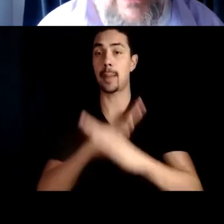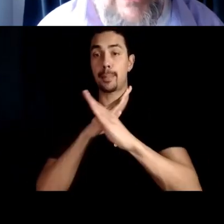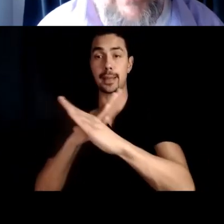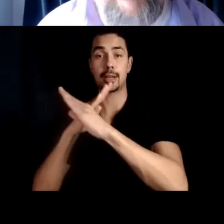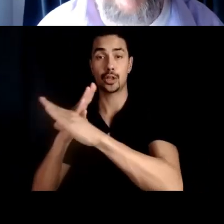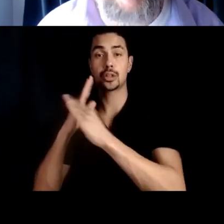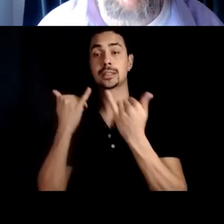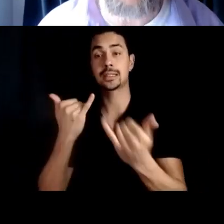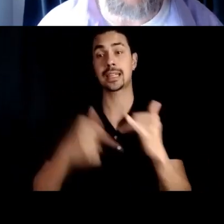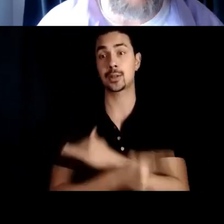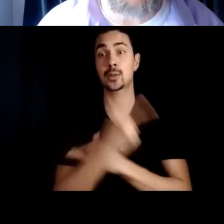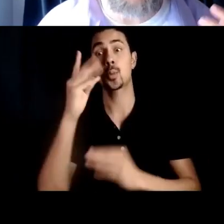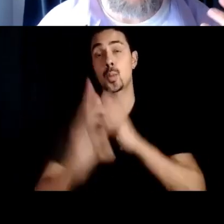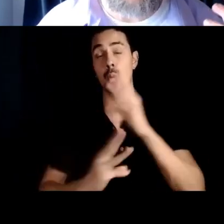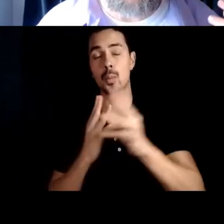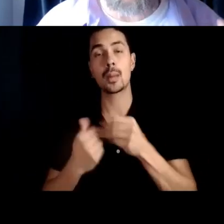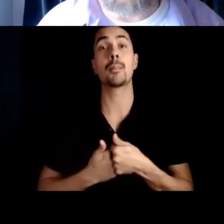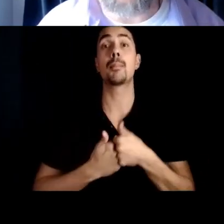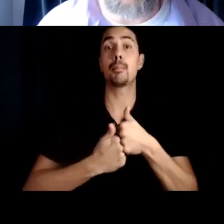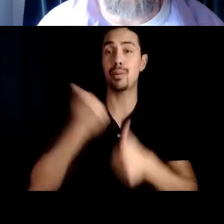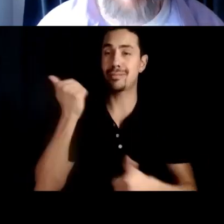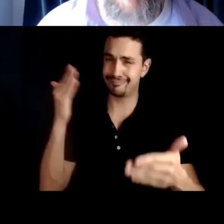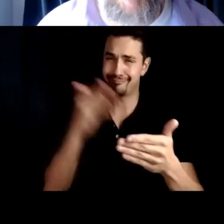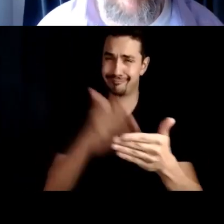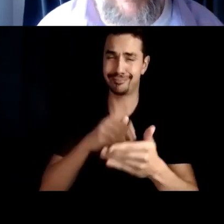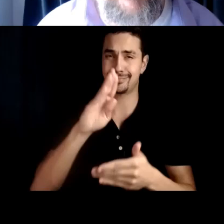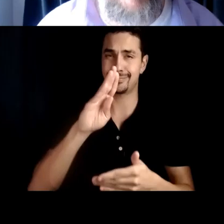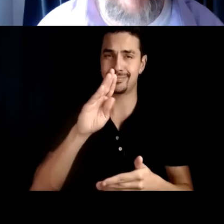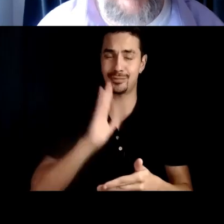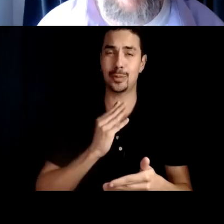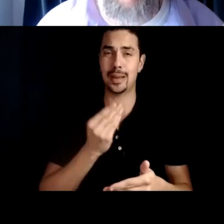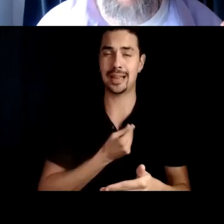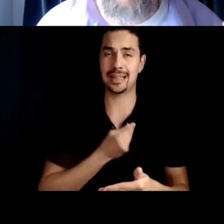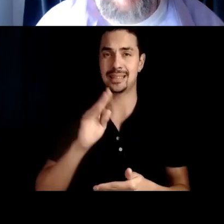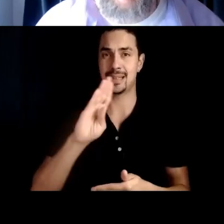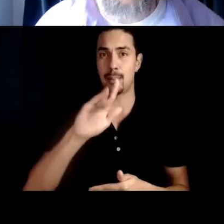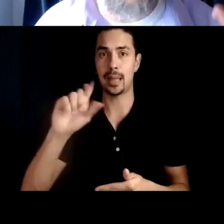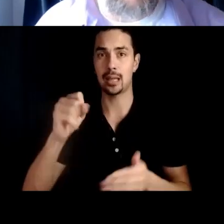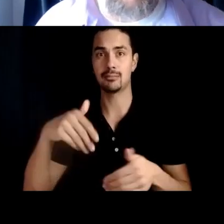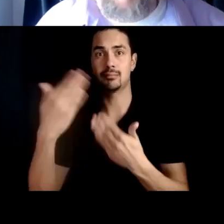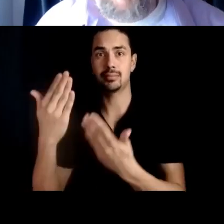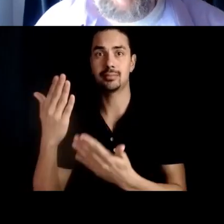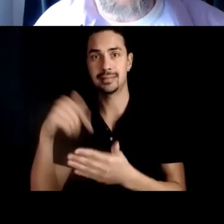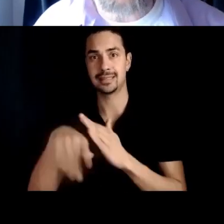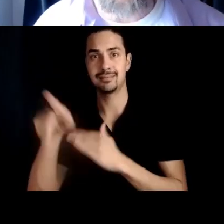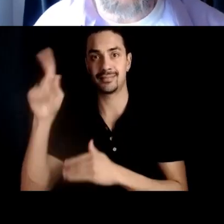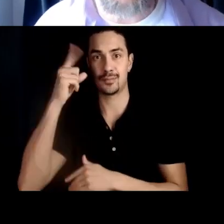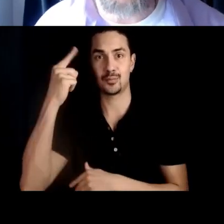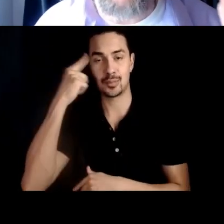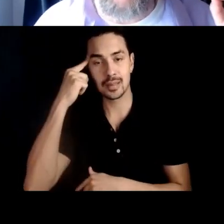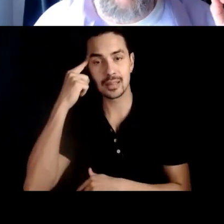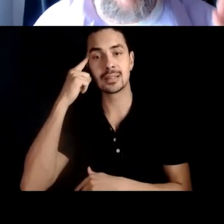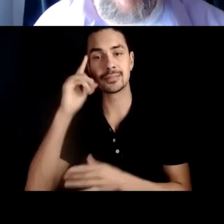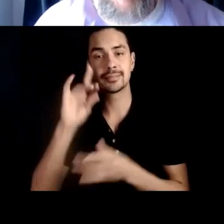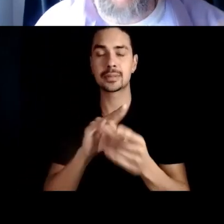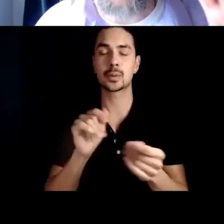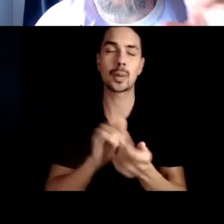of anti-trans bills are related to medical care right now, I mean, they're related to sports access or related to bathrooms,